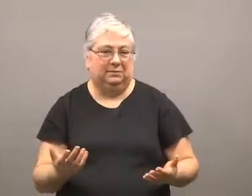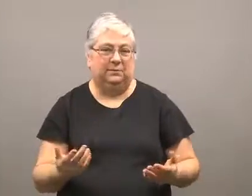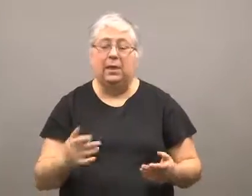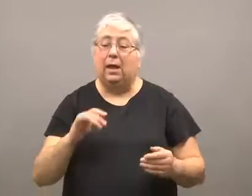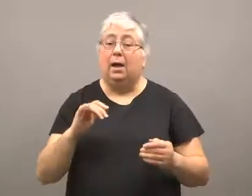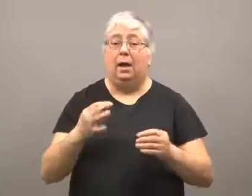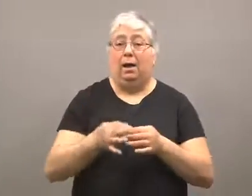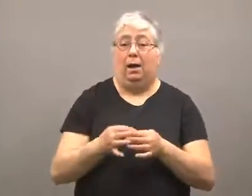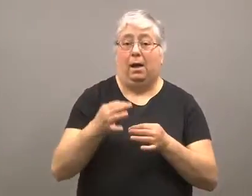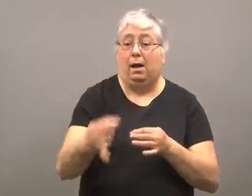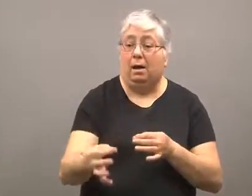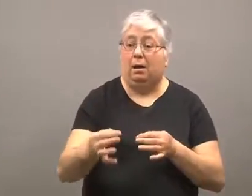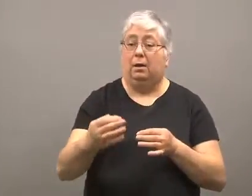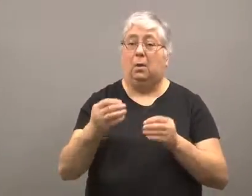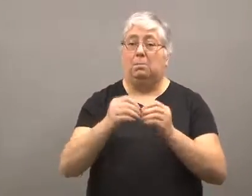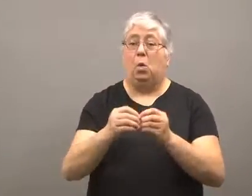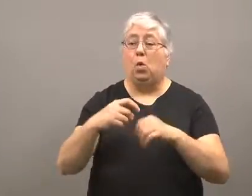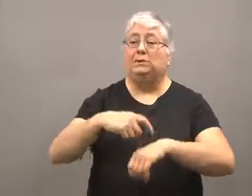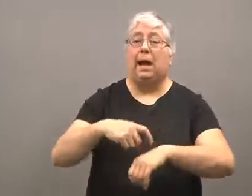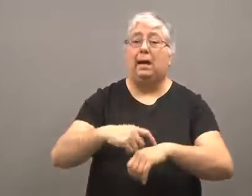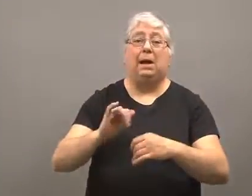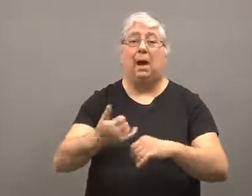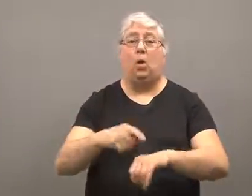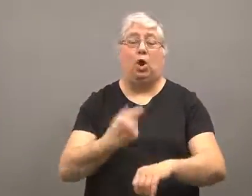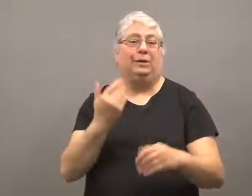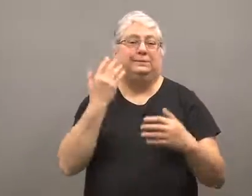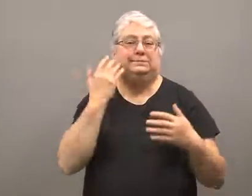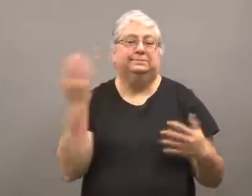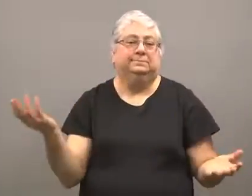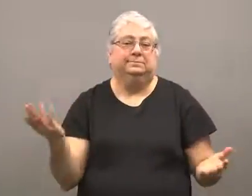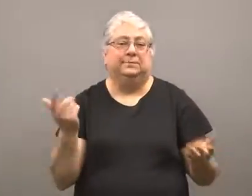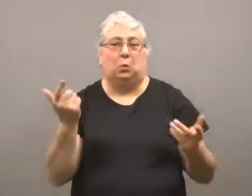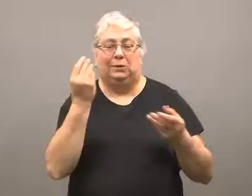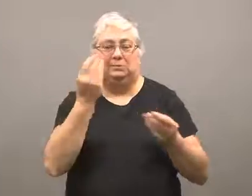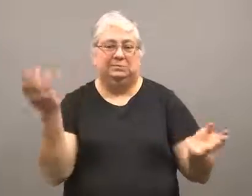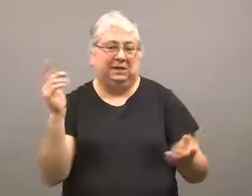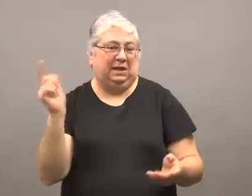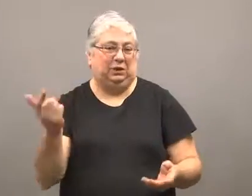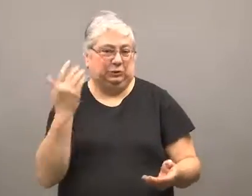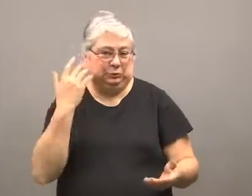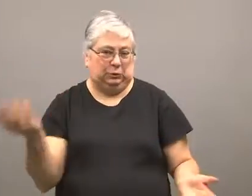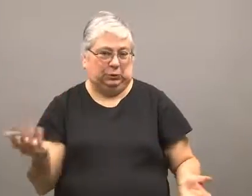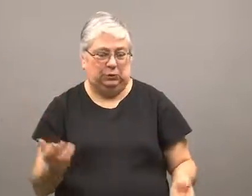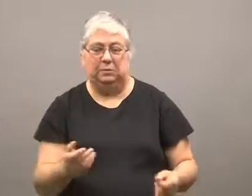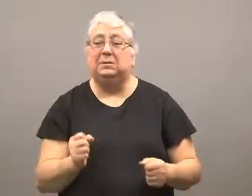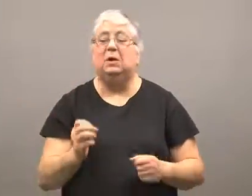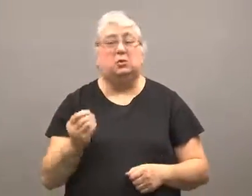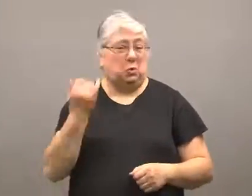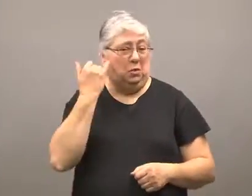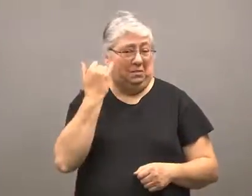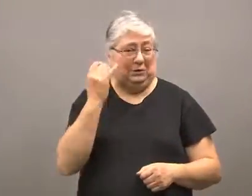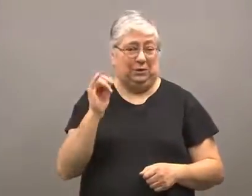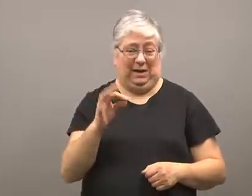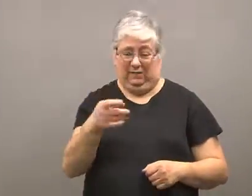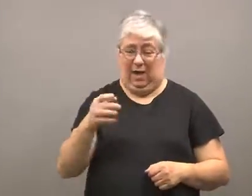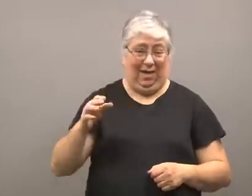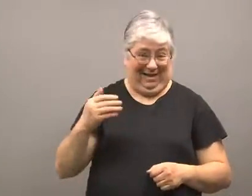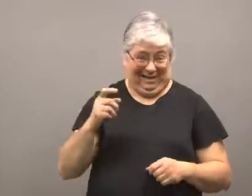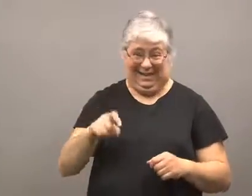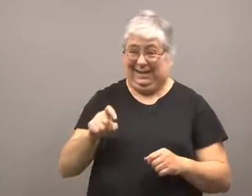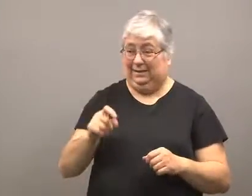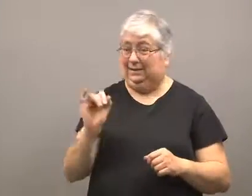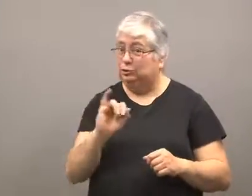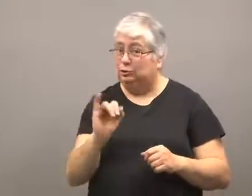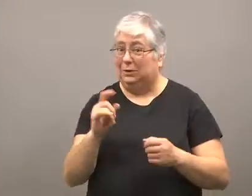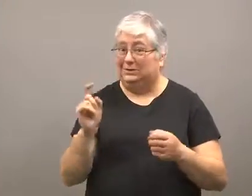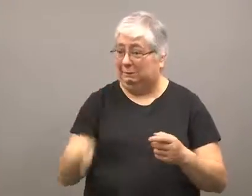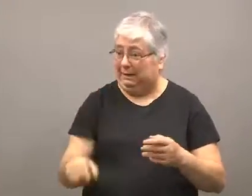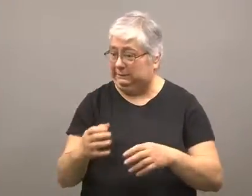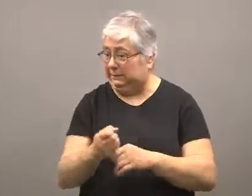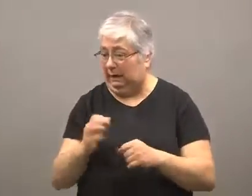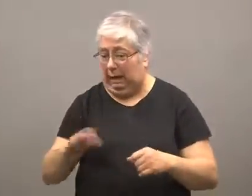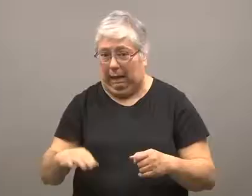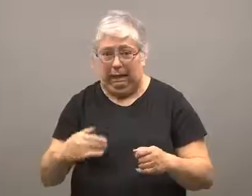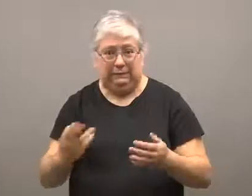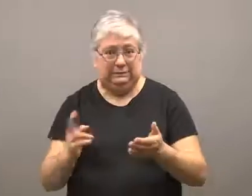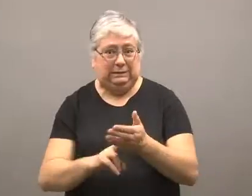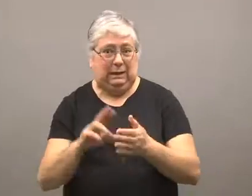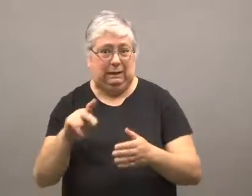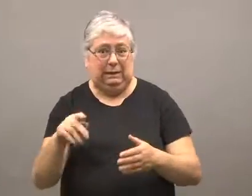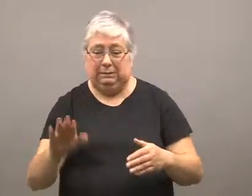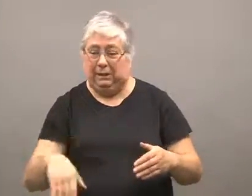Later on, we'll find out how much extra time people have.